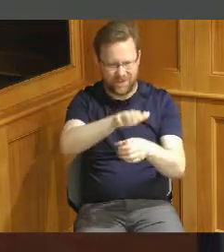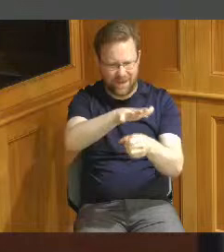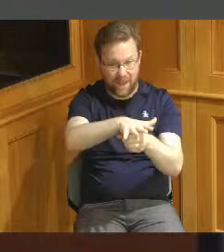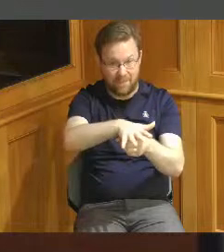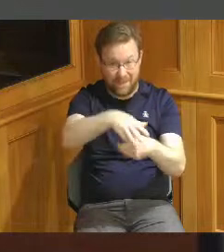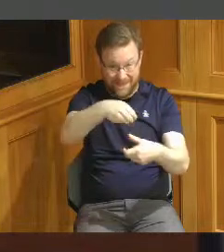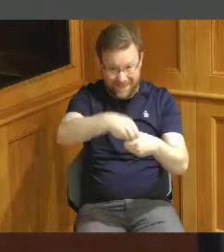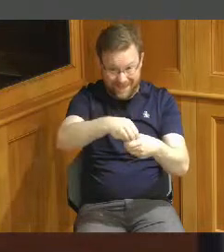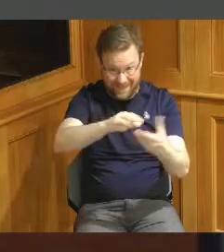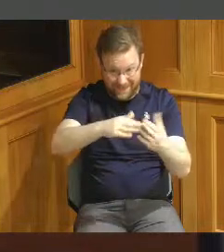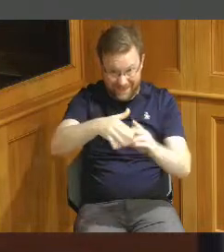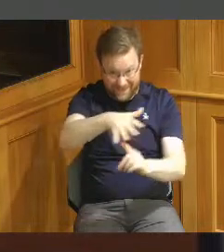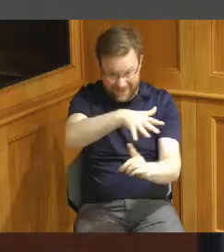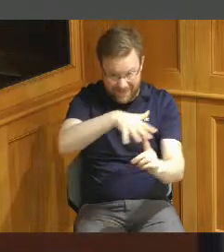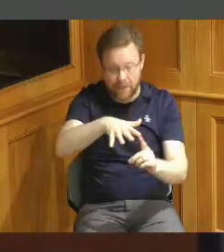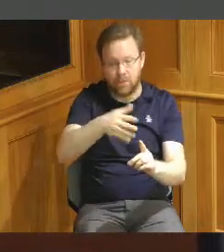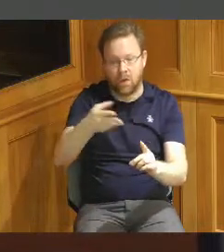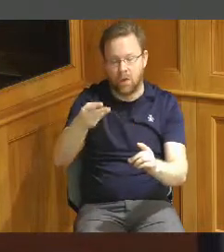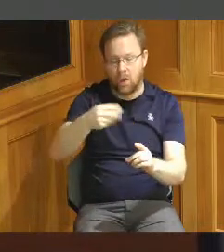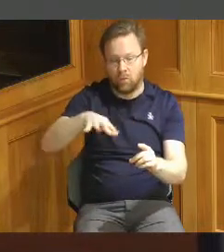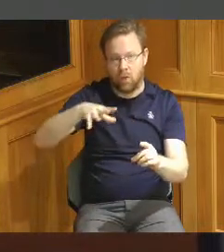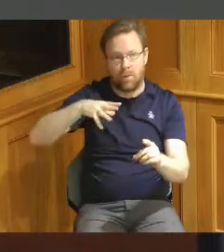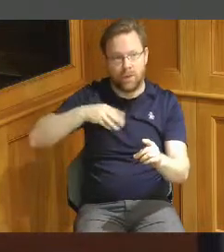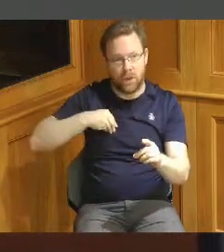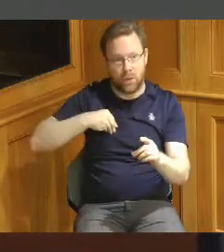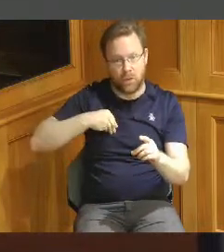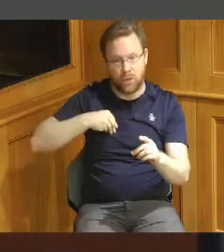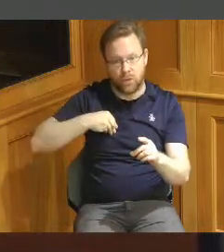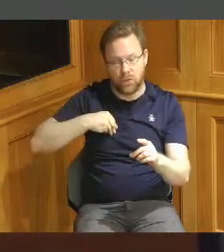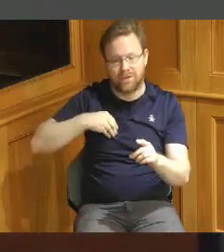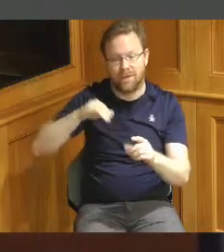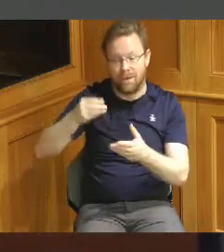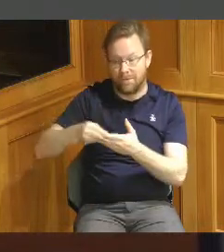yeah there's there's federal funds as well as the SORTA funds the SORTA infrastructure Grant